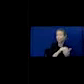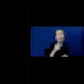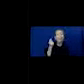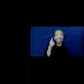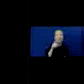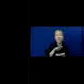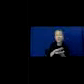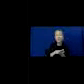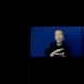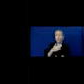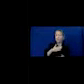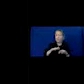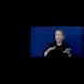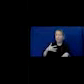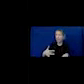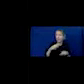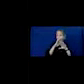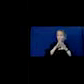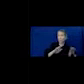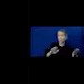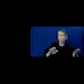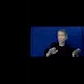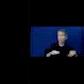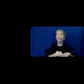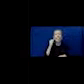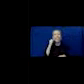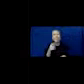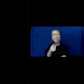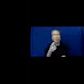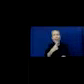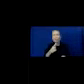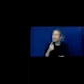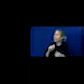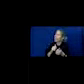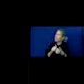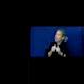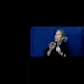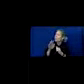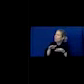If you were to ask me how my kids were, I would say that they talk nonstop.